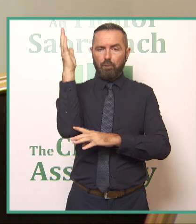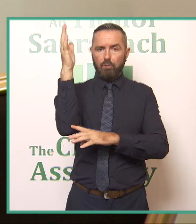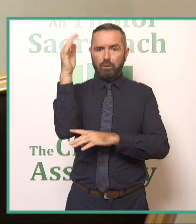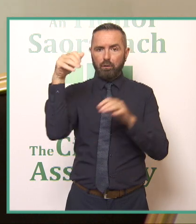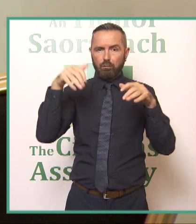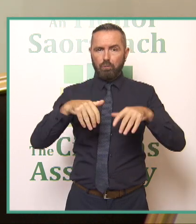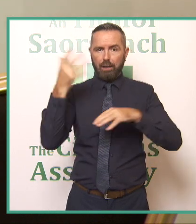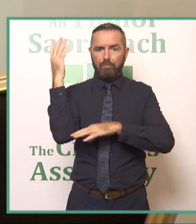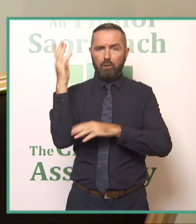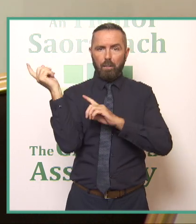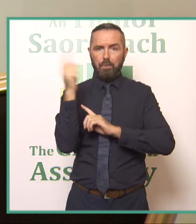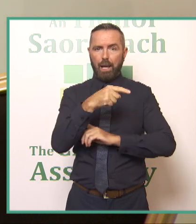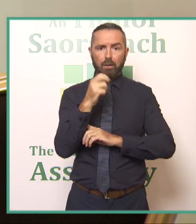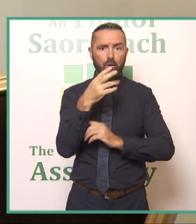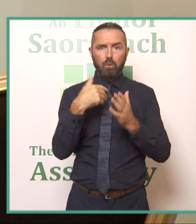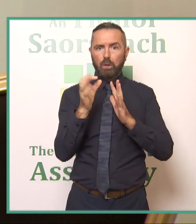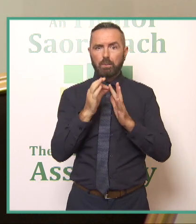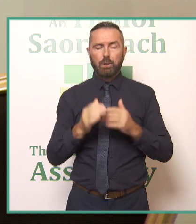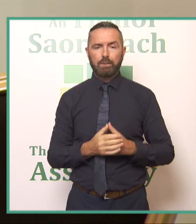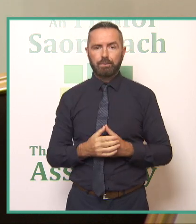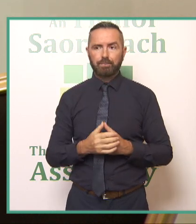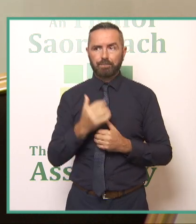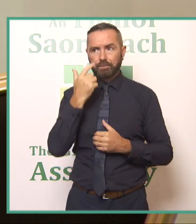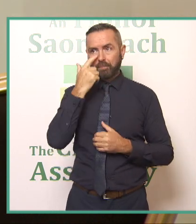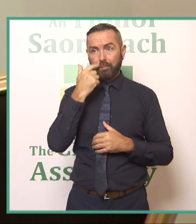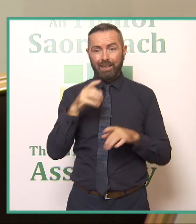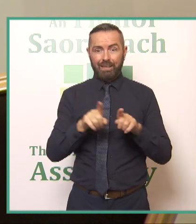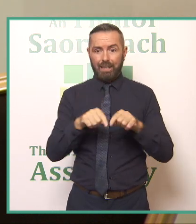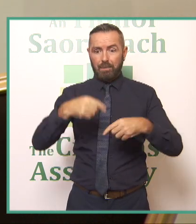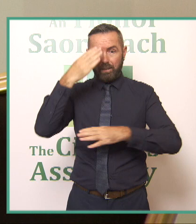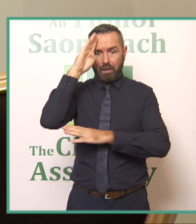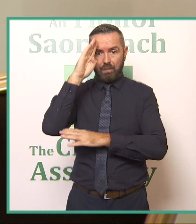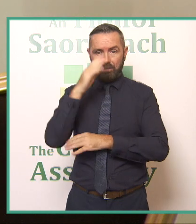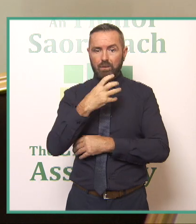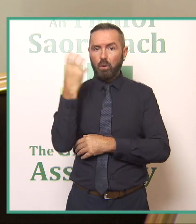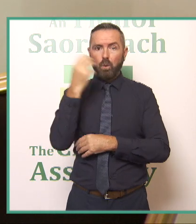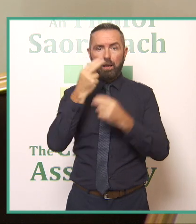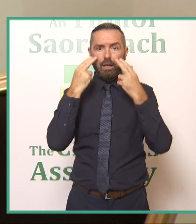what's the point and it's essentially the same here in Ireland our wild natural habitats have